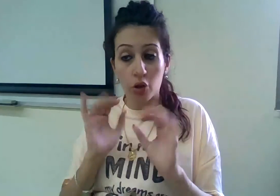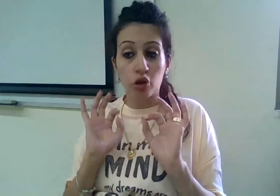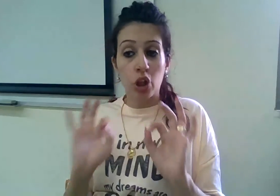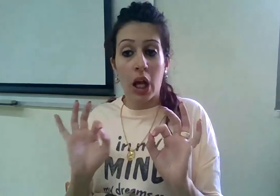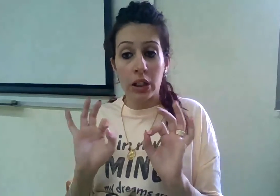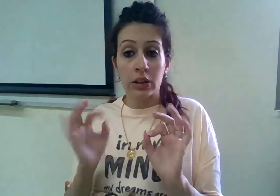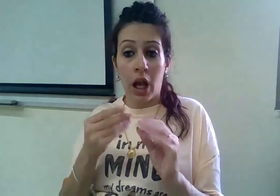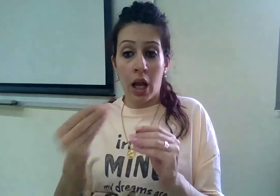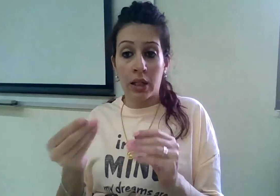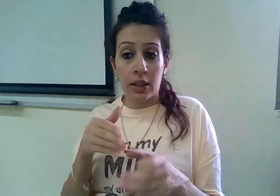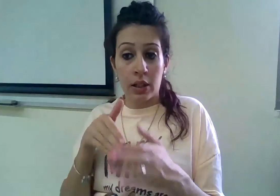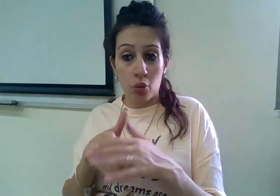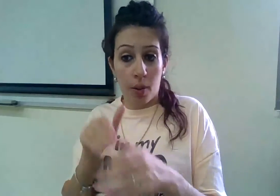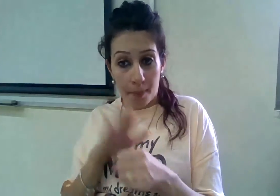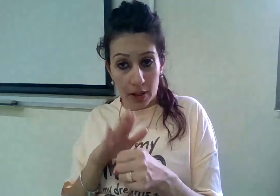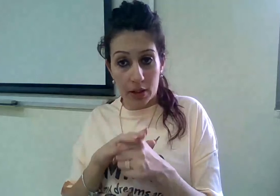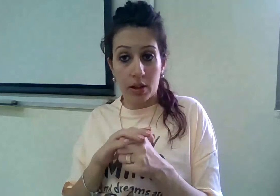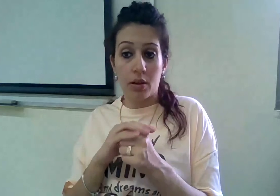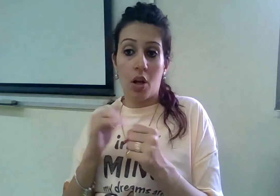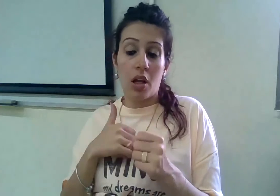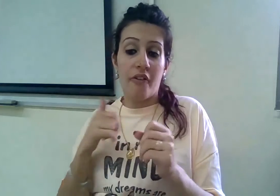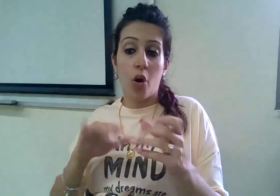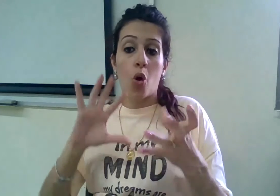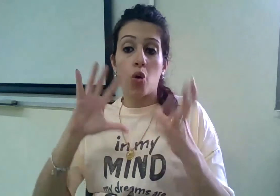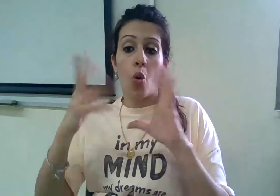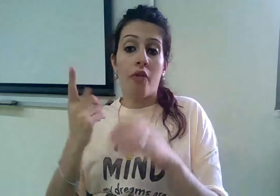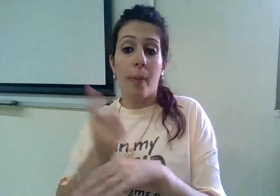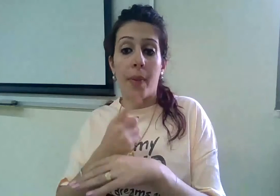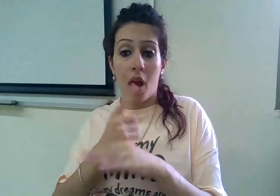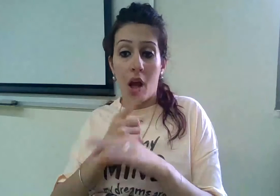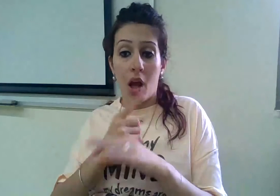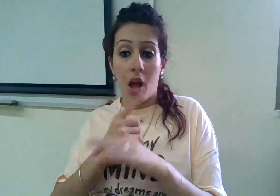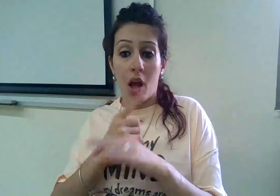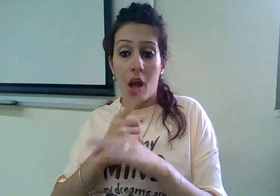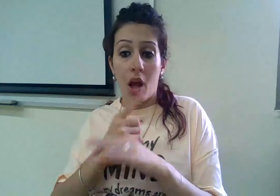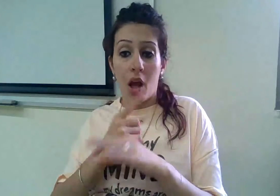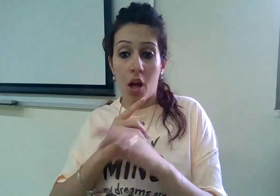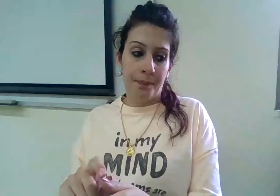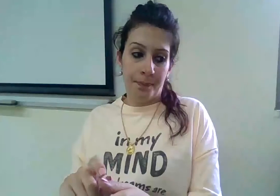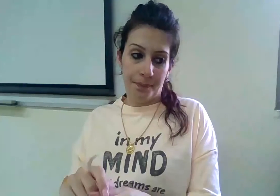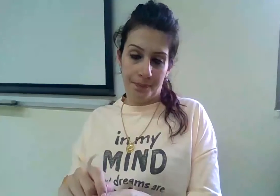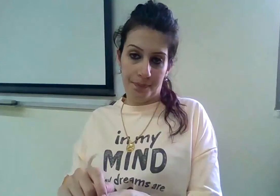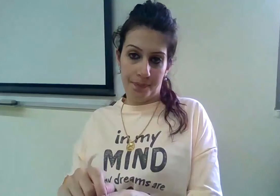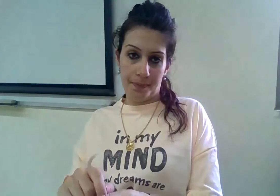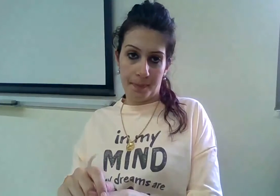remind us of that, and also for the older kids.